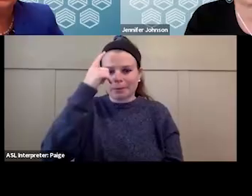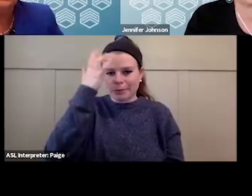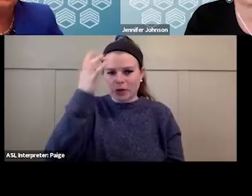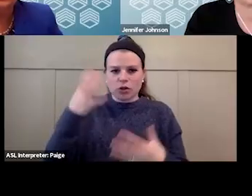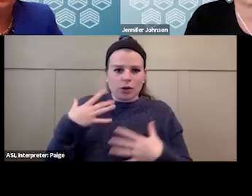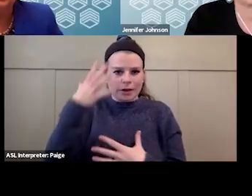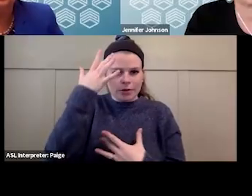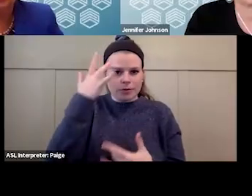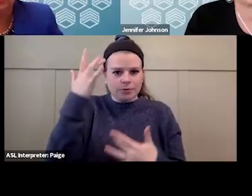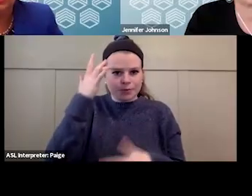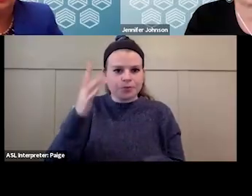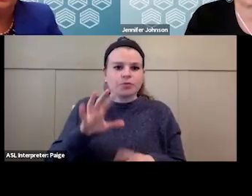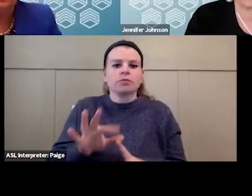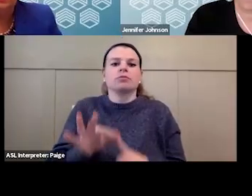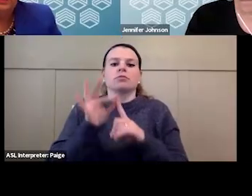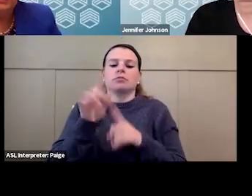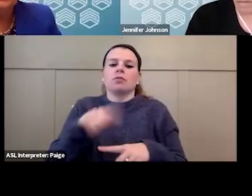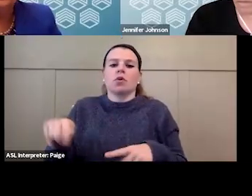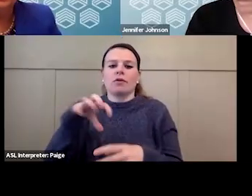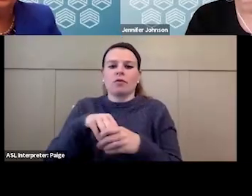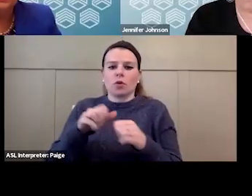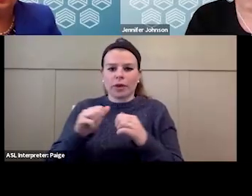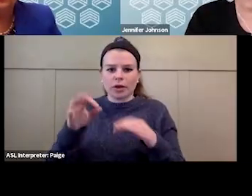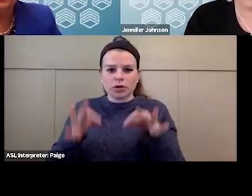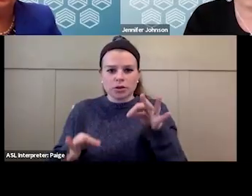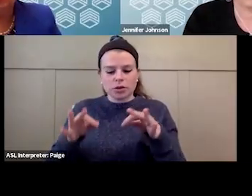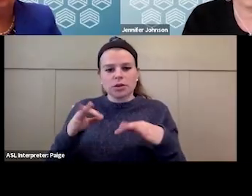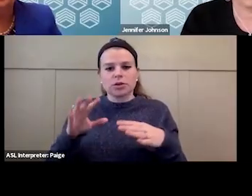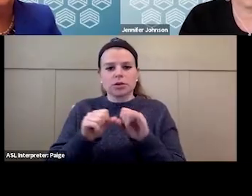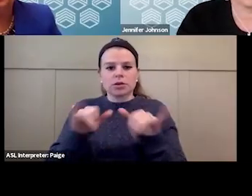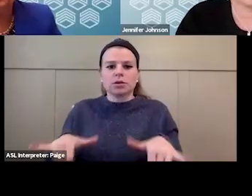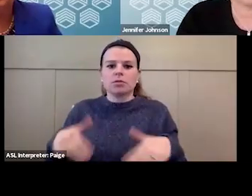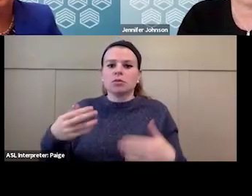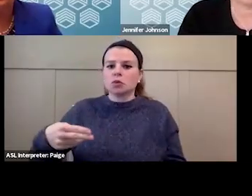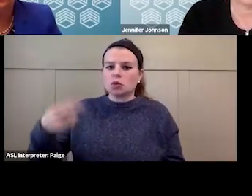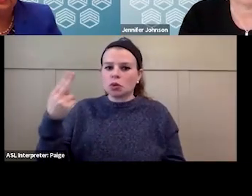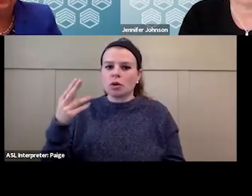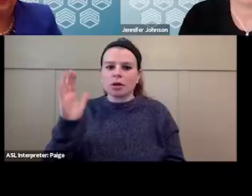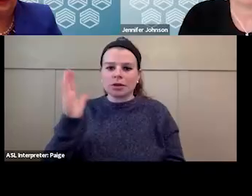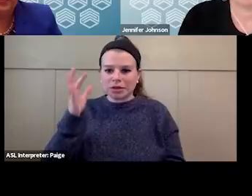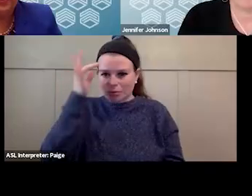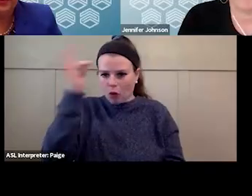the justice system, is so high as to be considered an almost universal experience